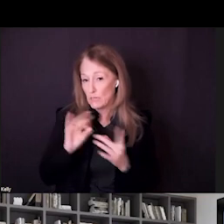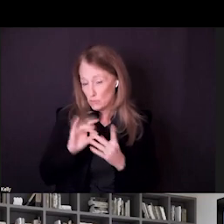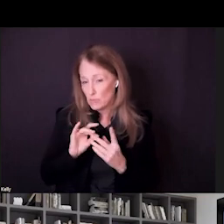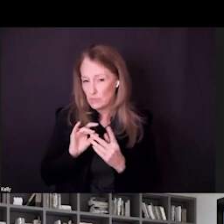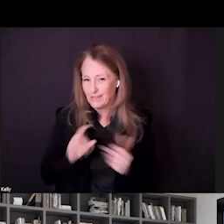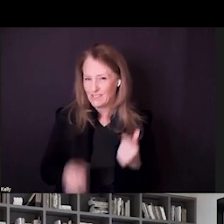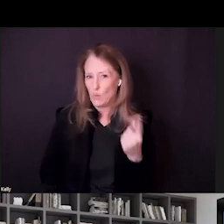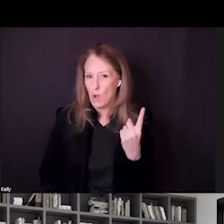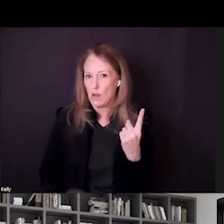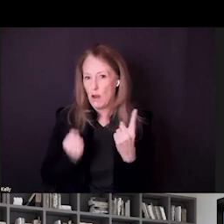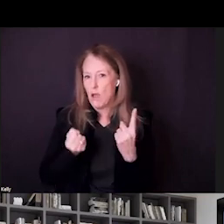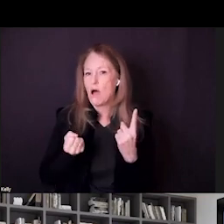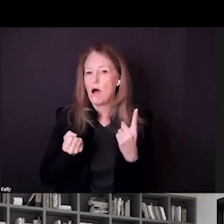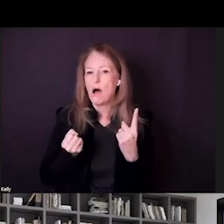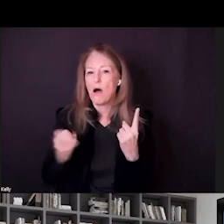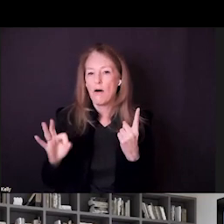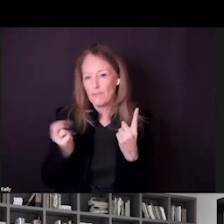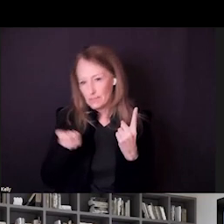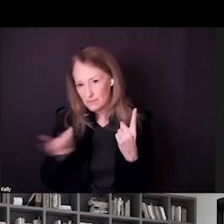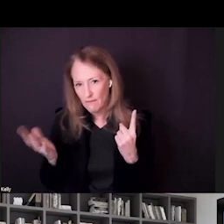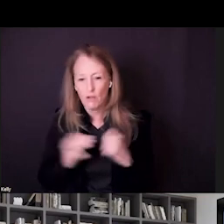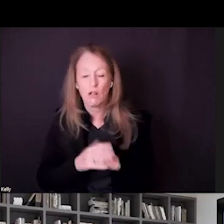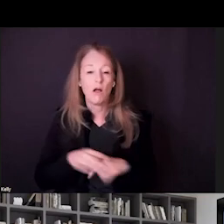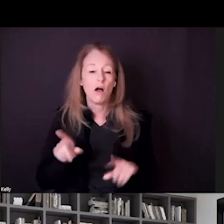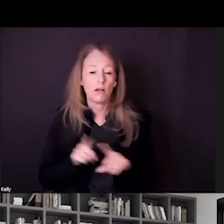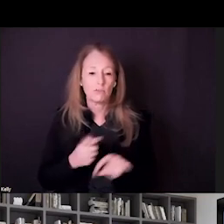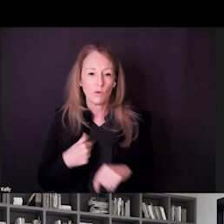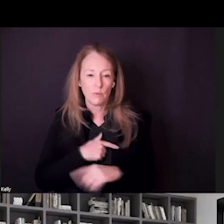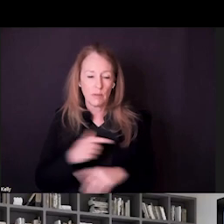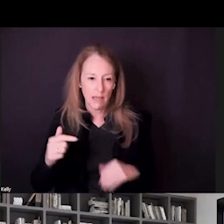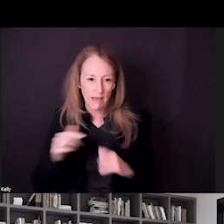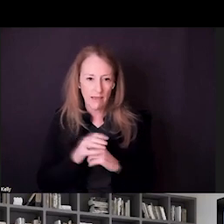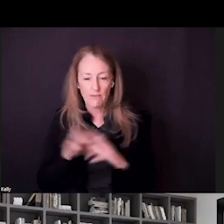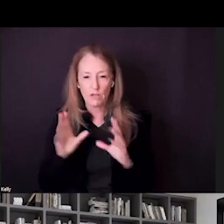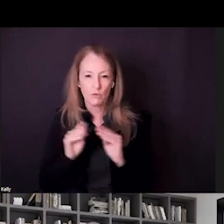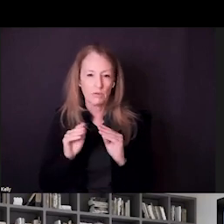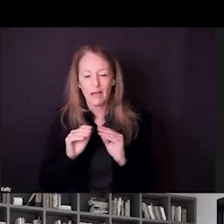CRISIS SUMMIT ON SATURDAY AND SUNDAY AS WELL. WELL, THE THEME